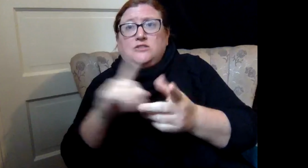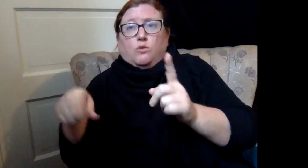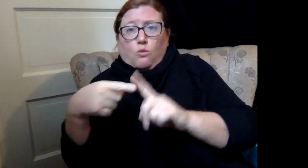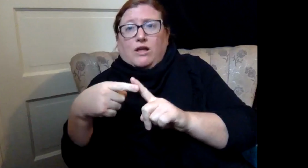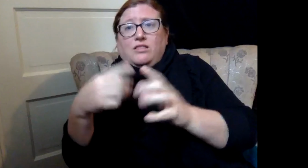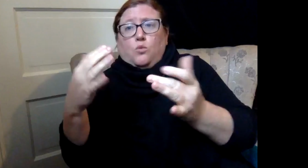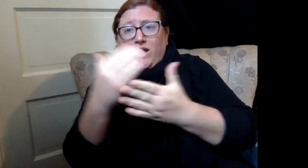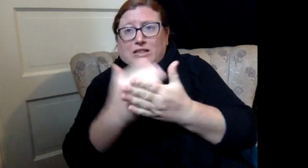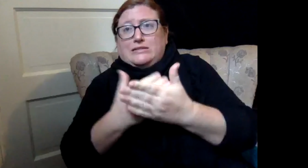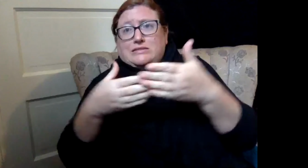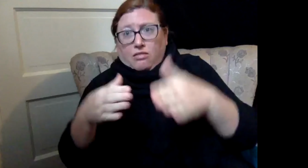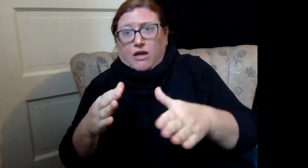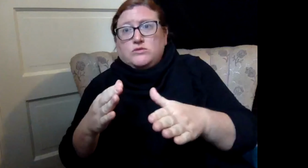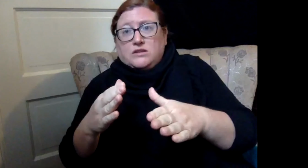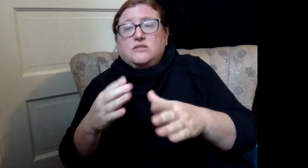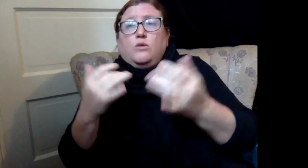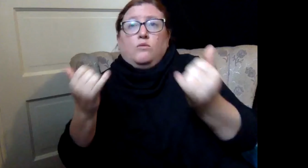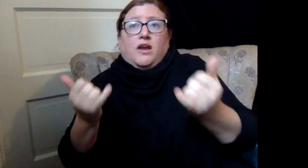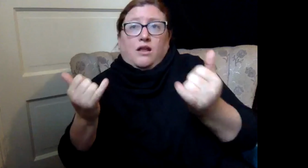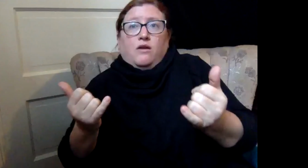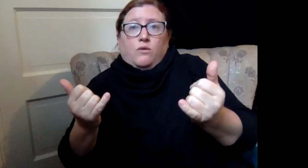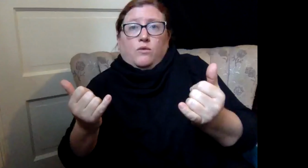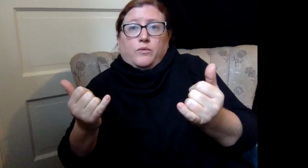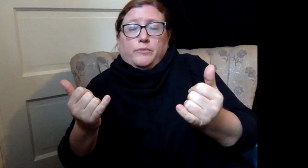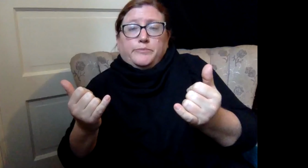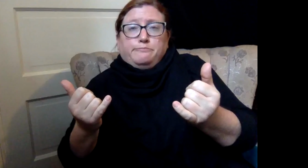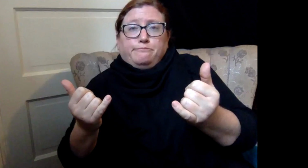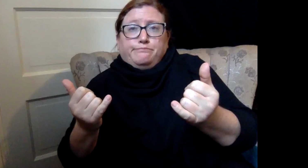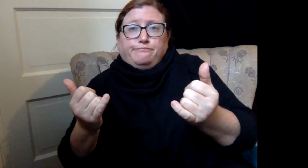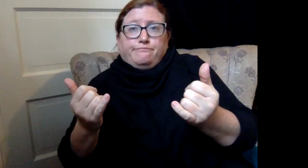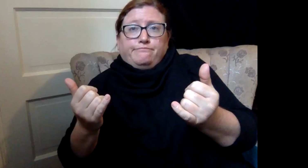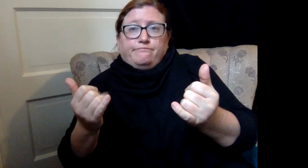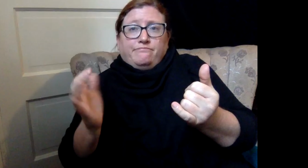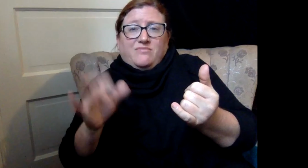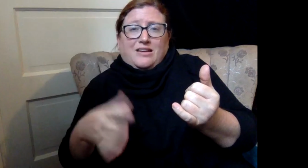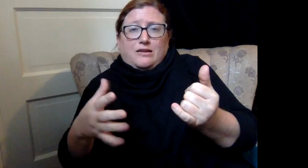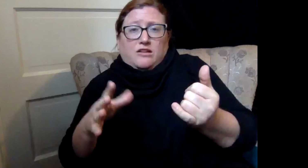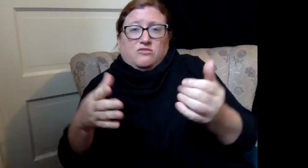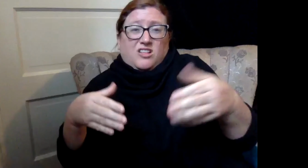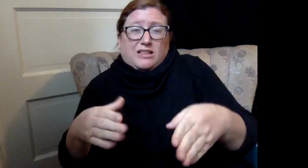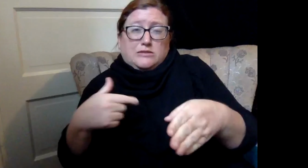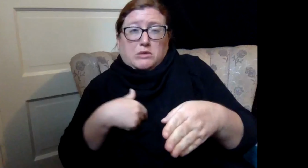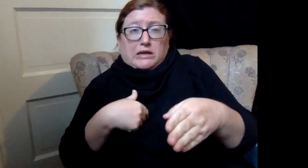lists and open sections especially fully on-line sections. When the wait list allows us